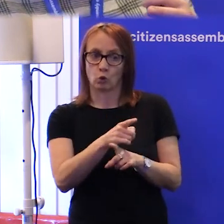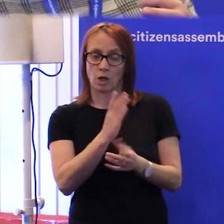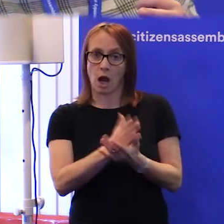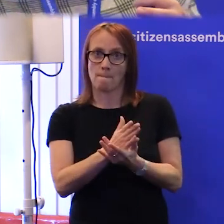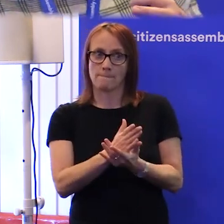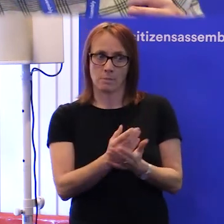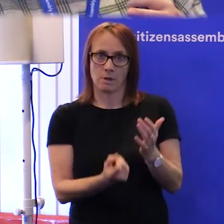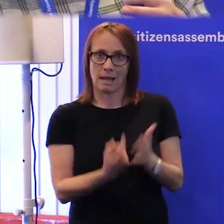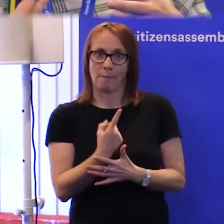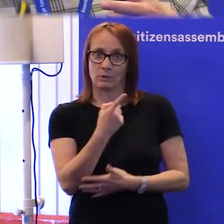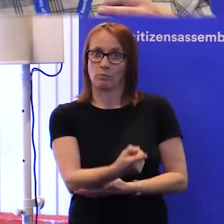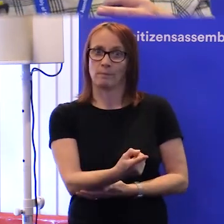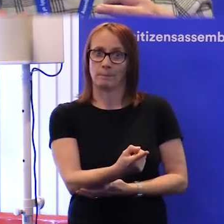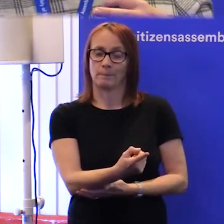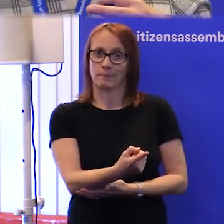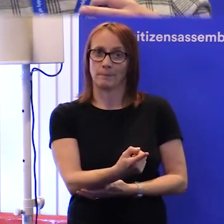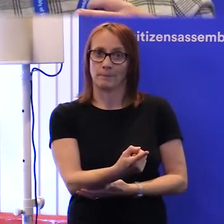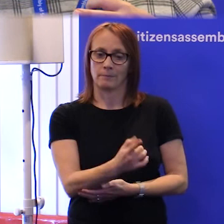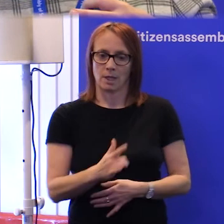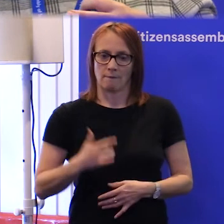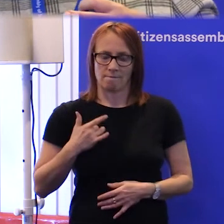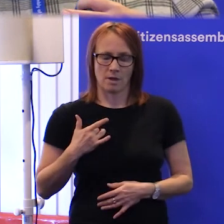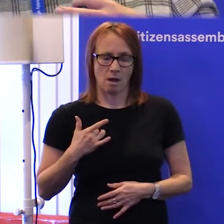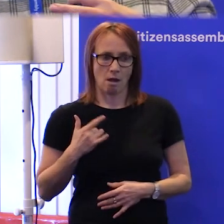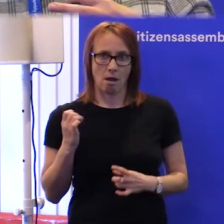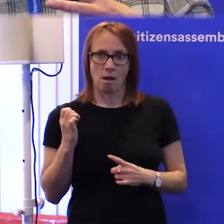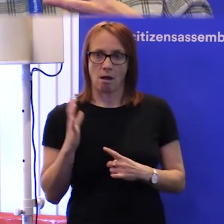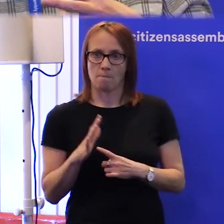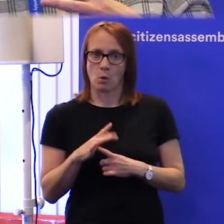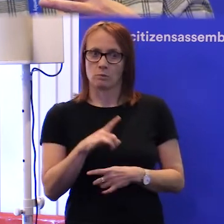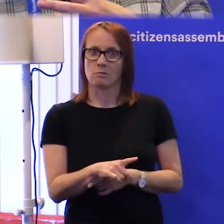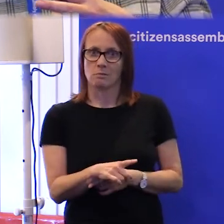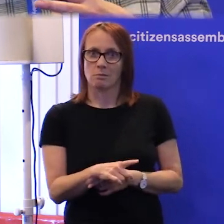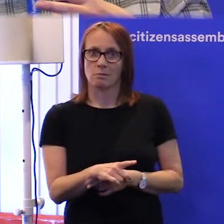it can have a it can feel a lot more important sometimes and we remember the